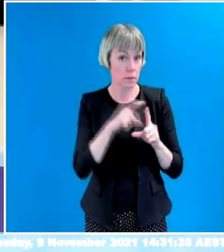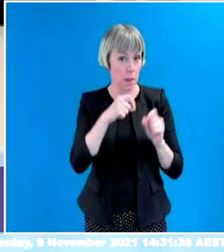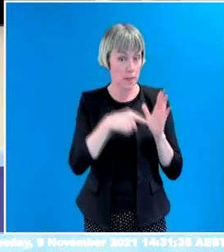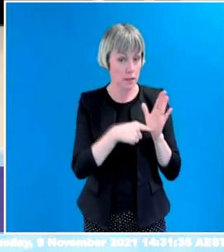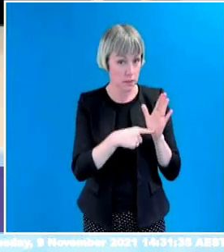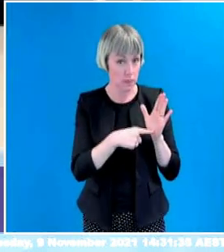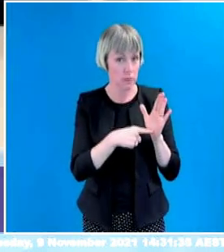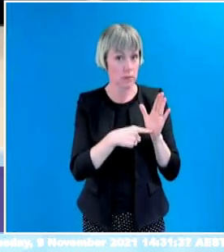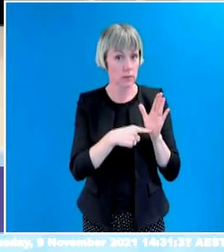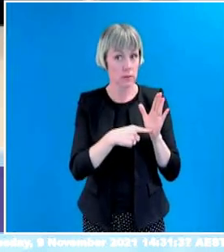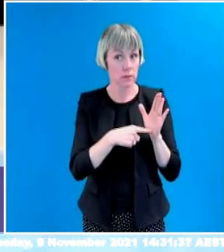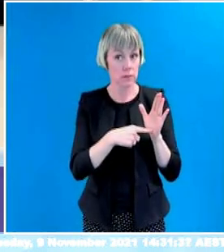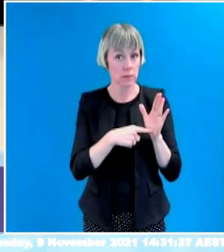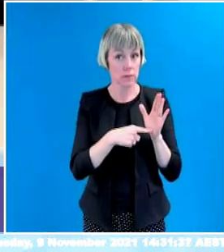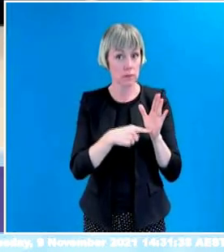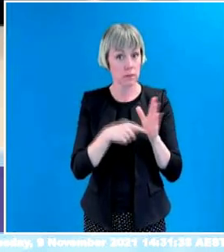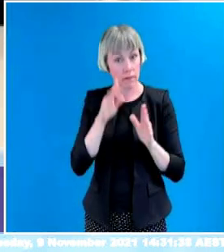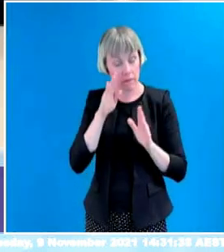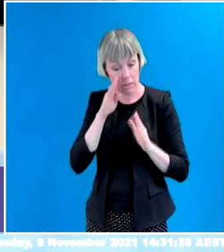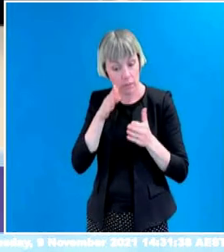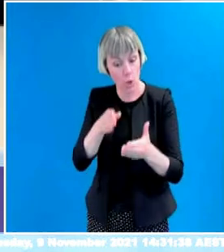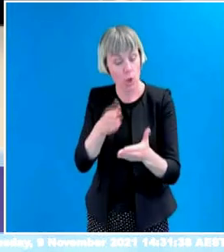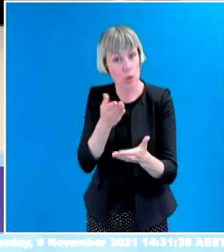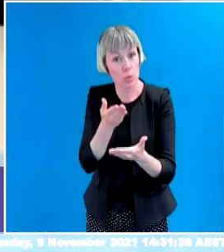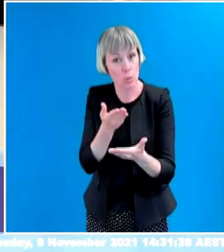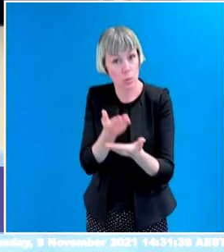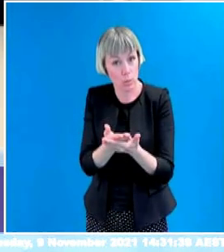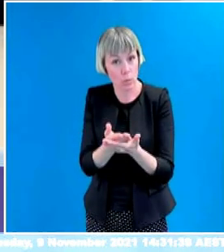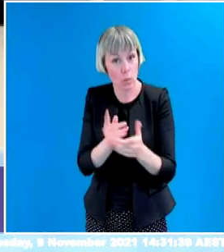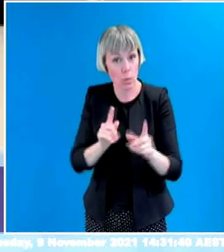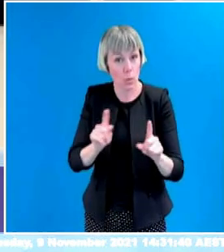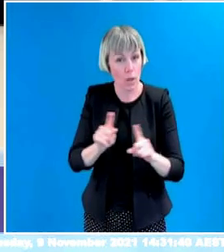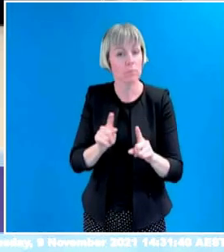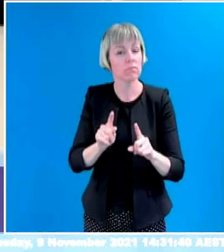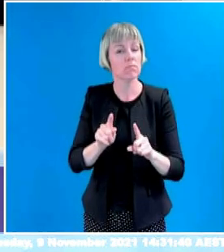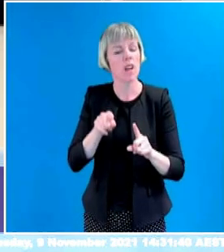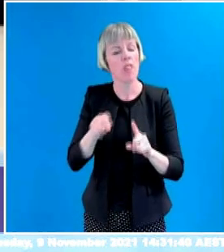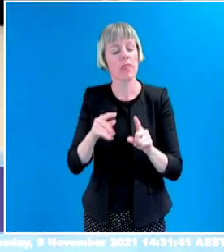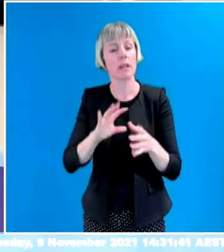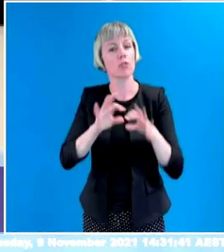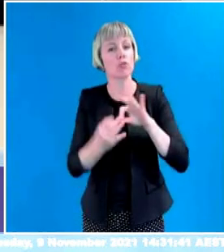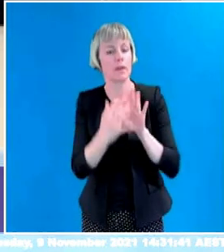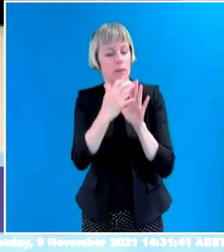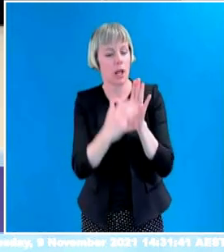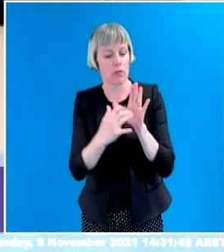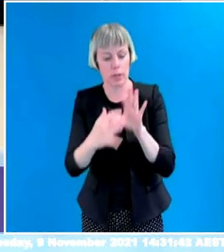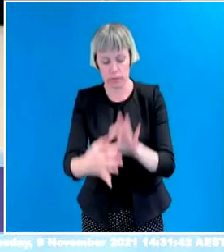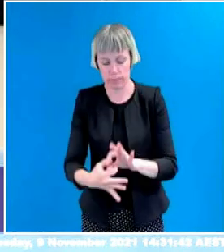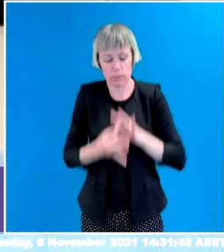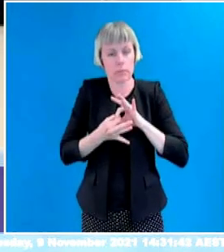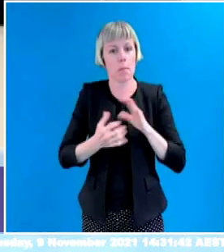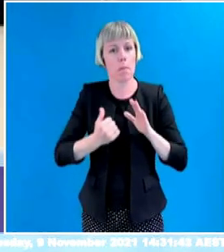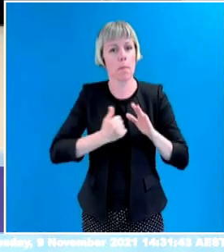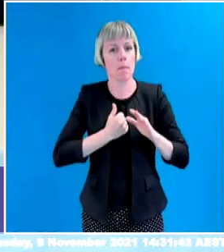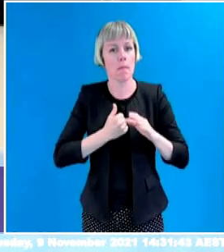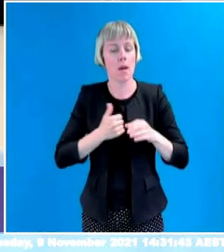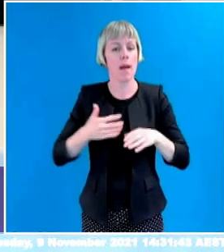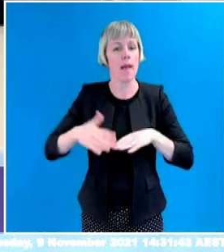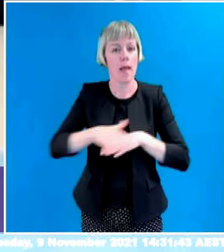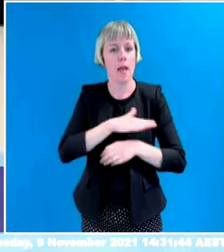which predominantly sits in my division, as I said, we do look at that as part of the treaty reporting process.